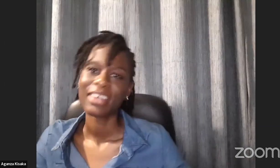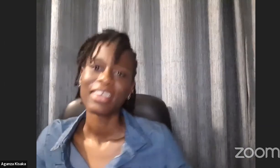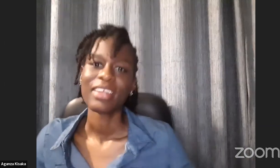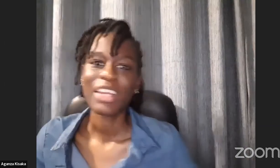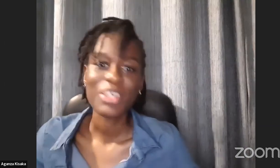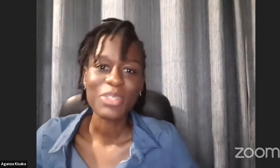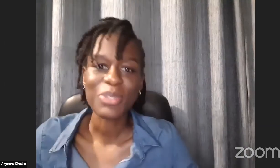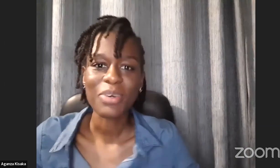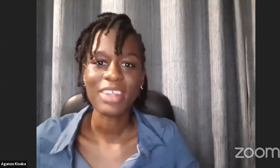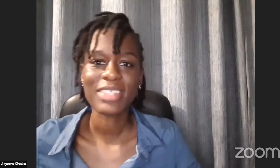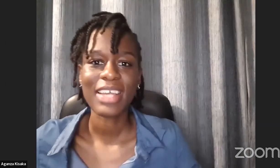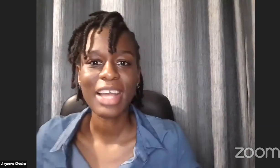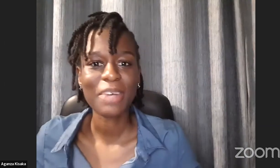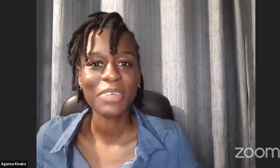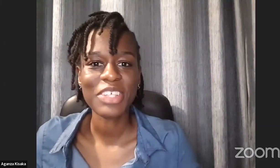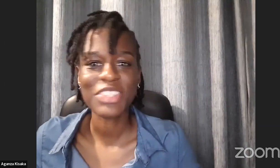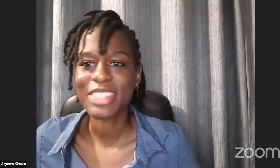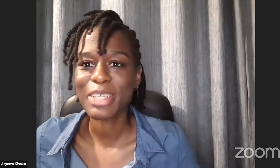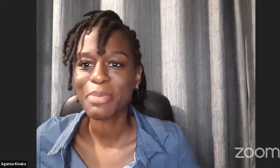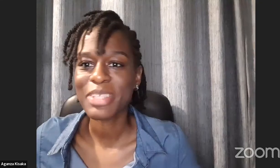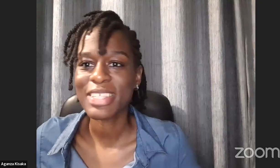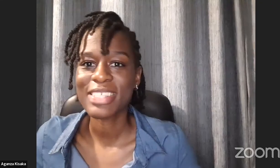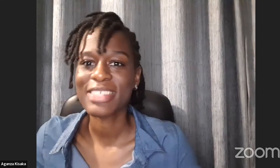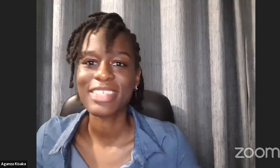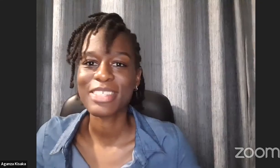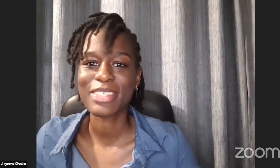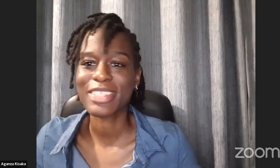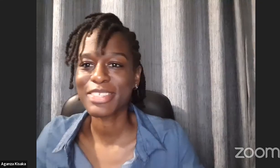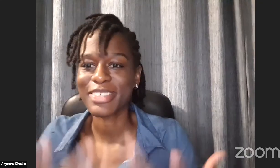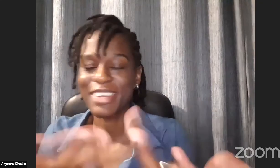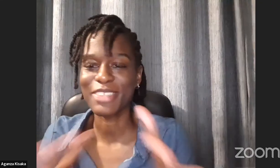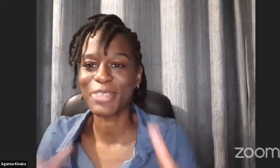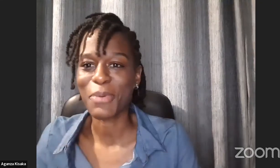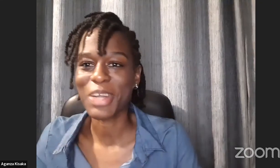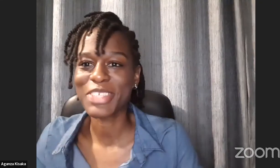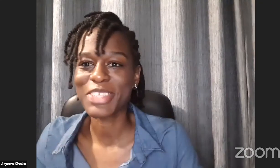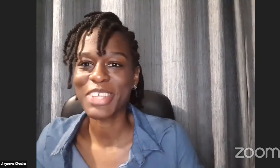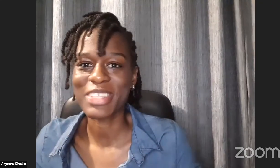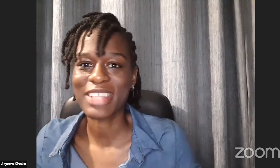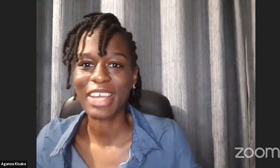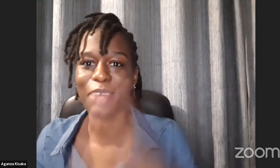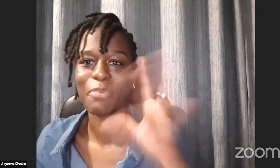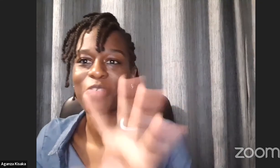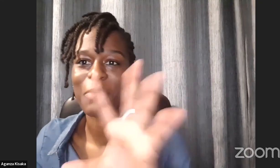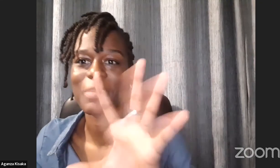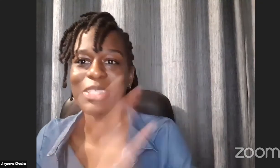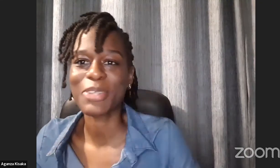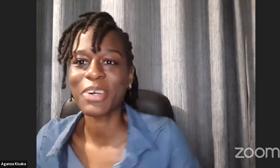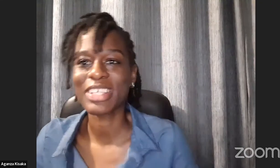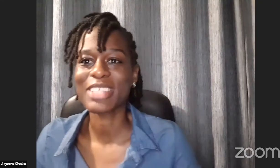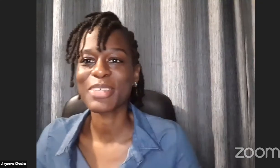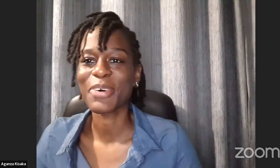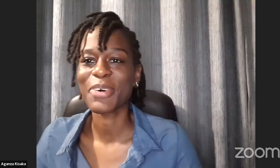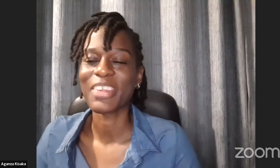And thank you to our sign language interpreters, It's such a joy watching you, it's like a performance all in its own.